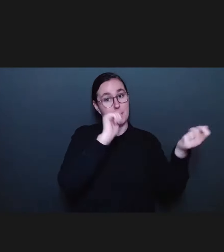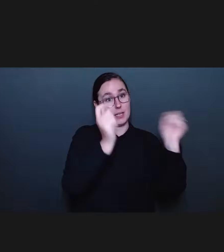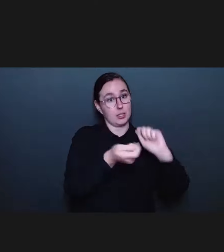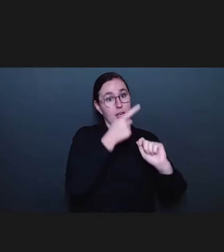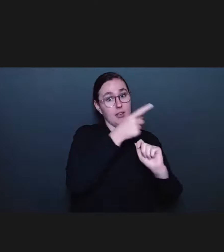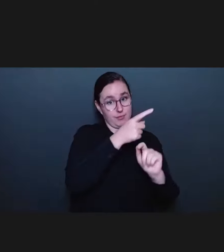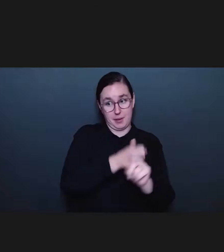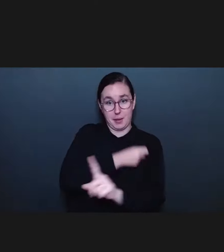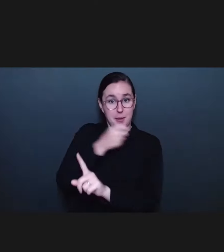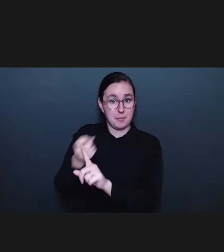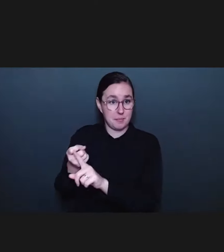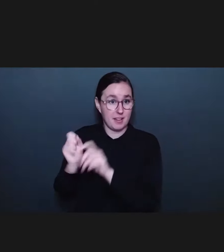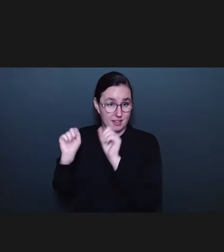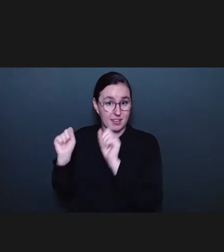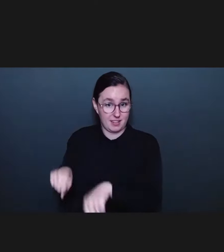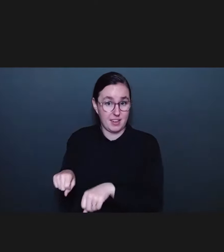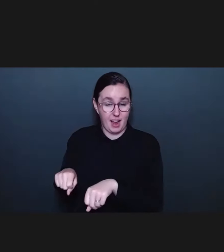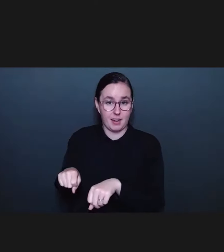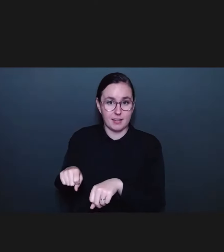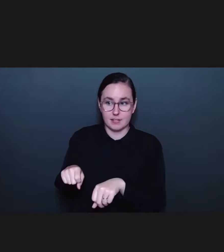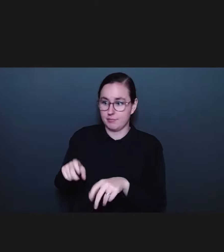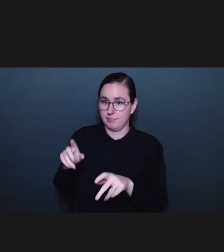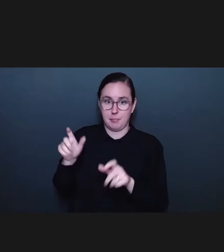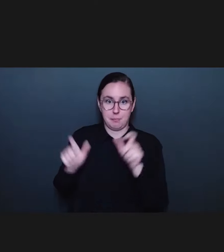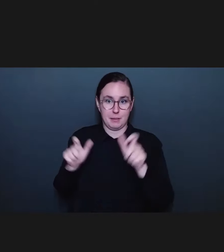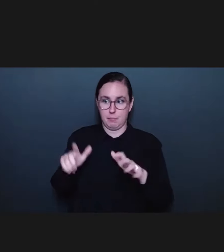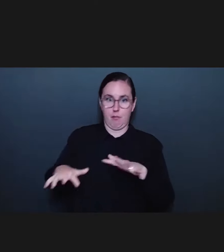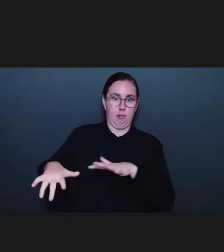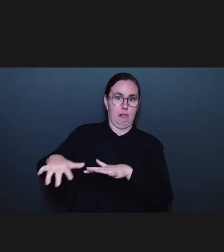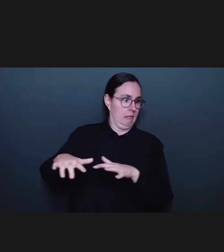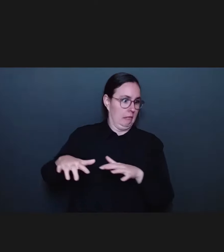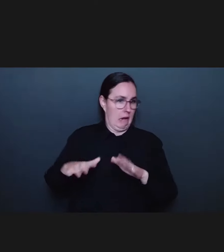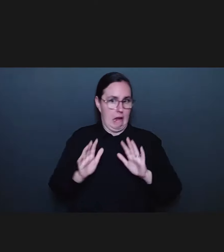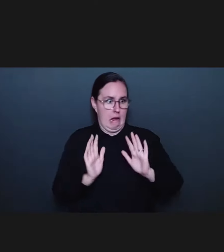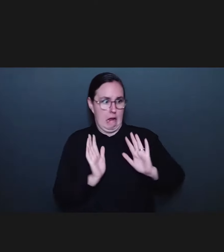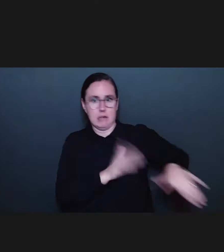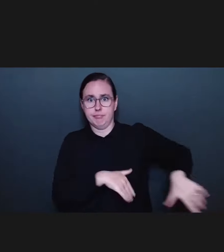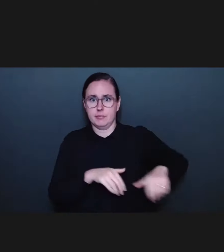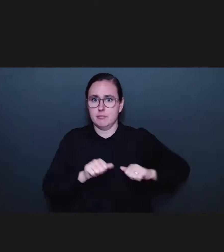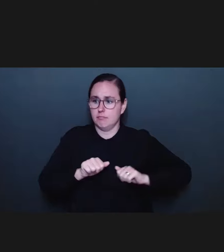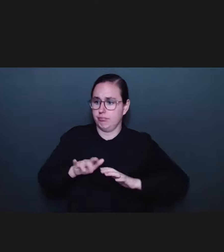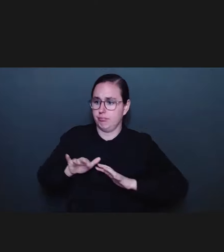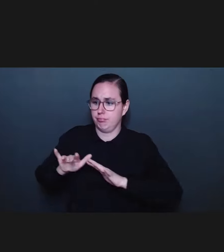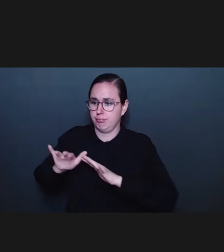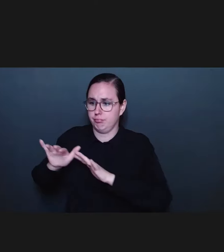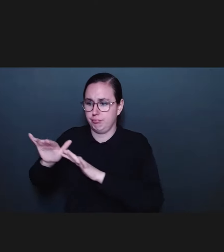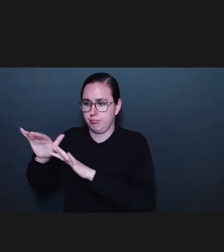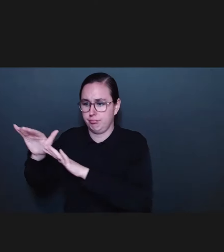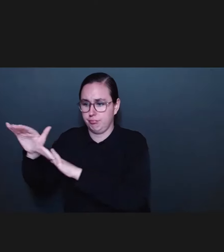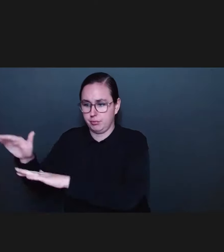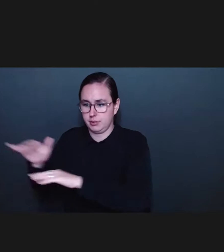move within their countries by 2050. It's really an honor to be moderating this panel and I don't